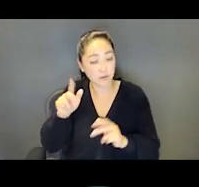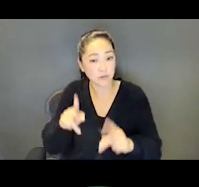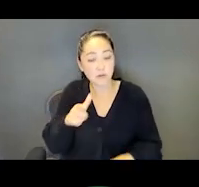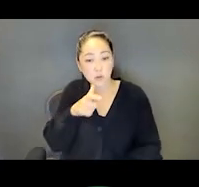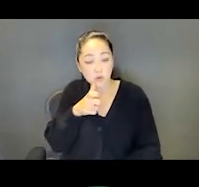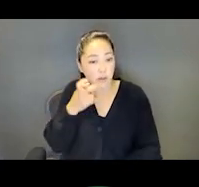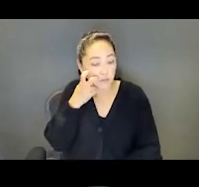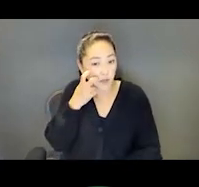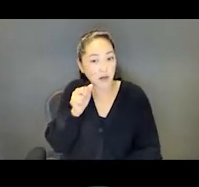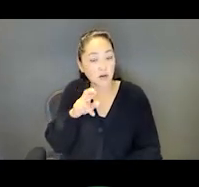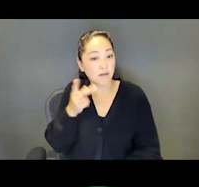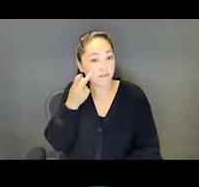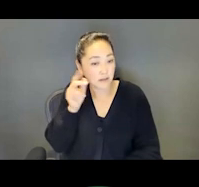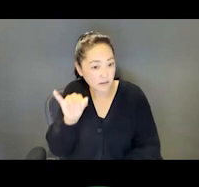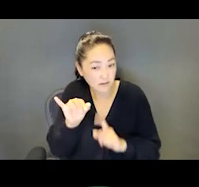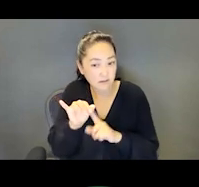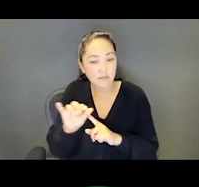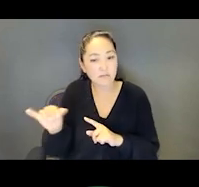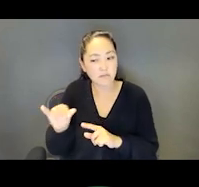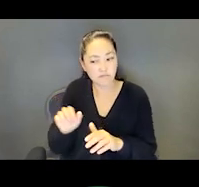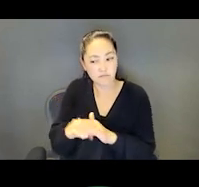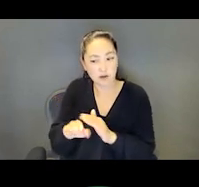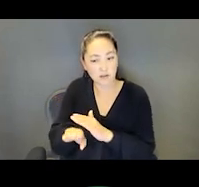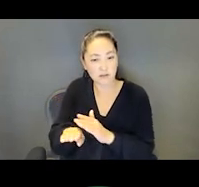are pictures for those who can't really read that well.